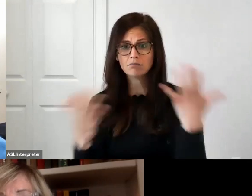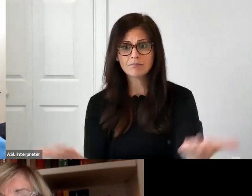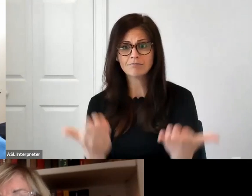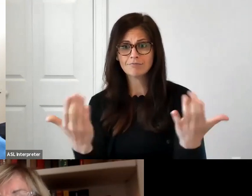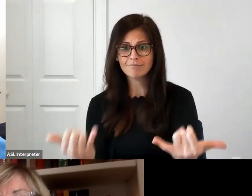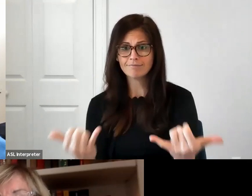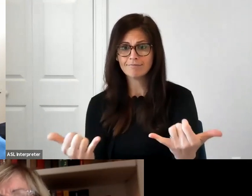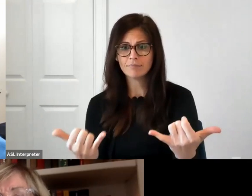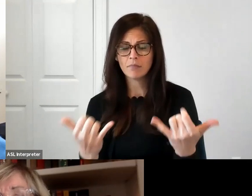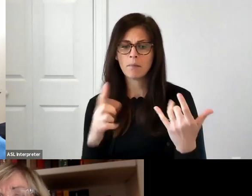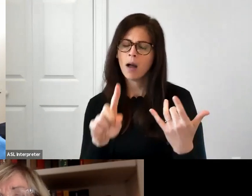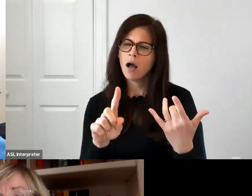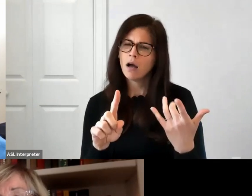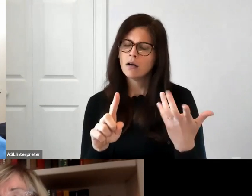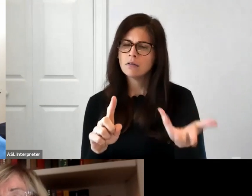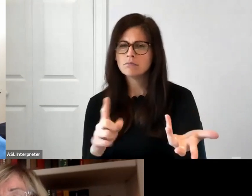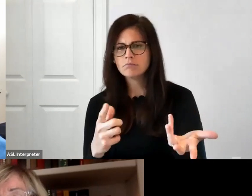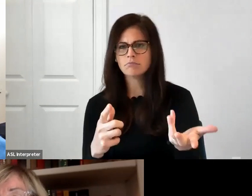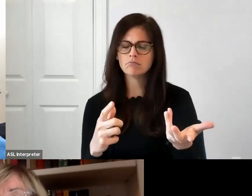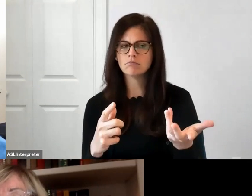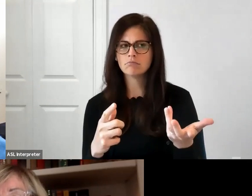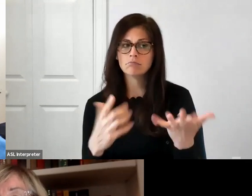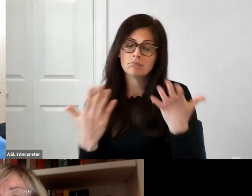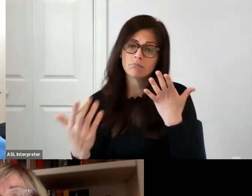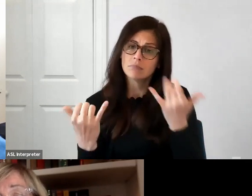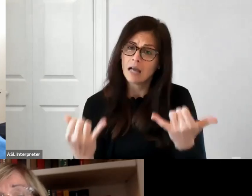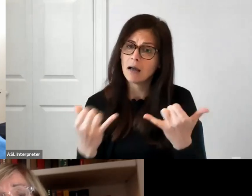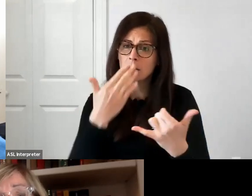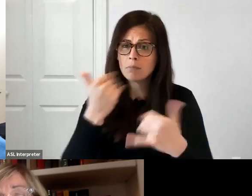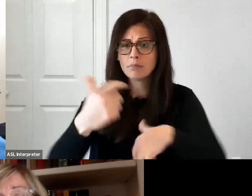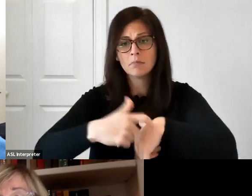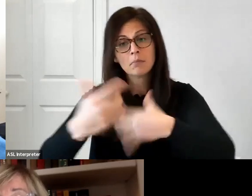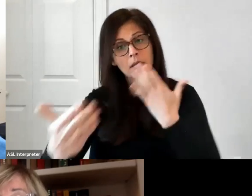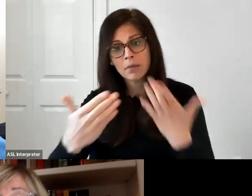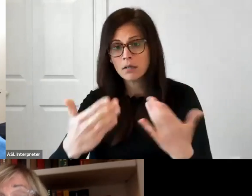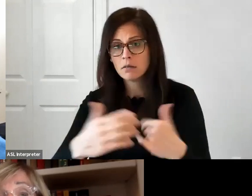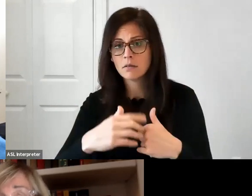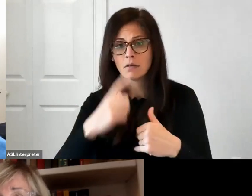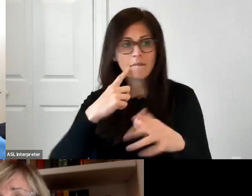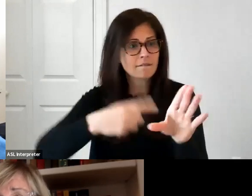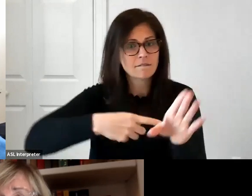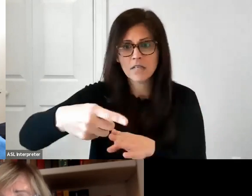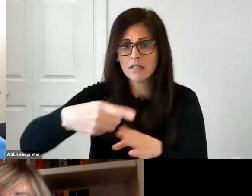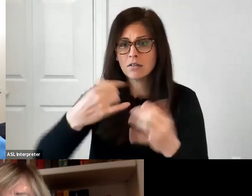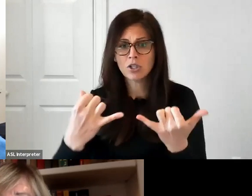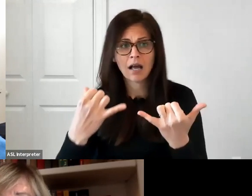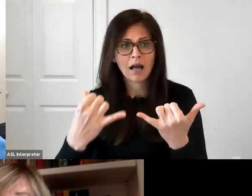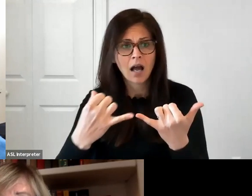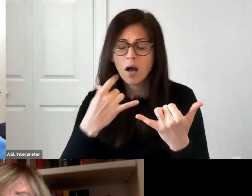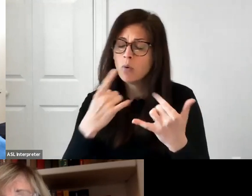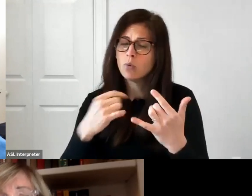But, maybe this is the best time. Our field is facing recovery and rebuilding.